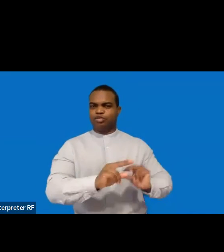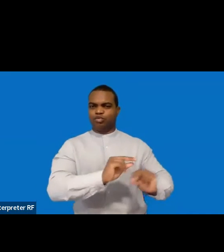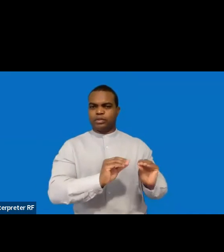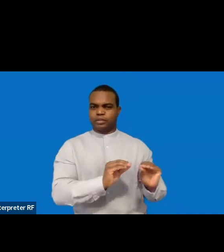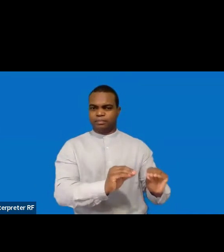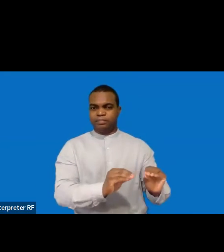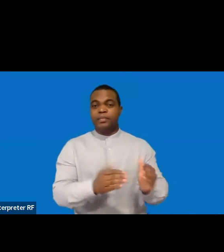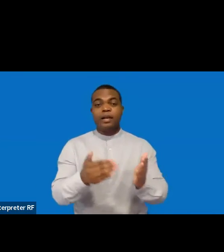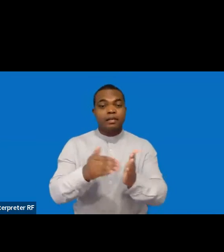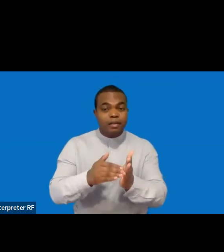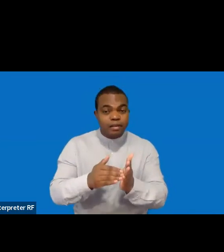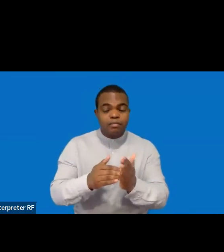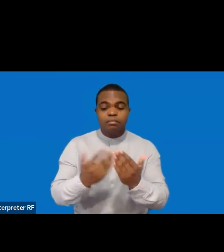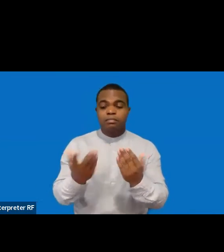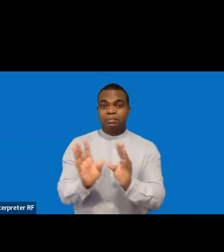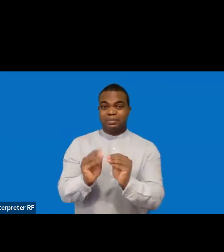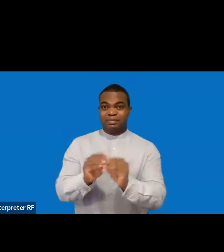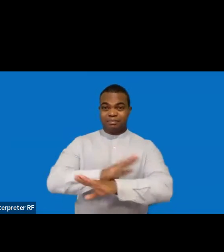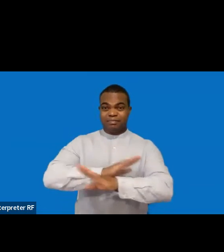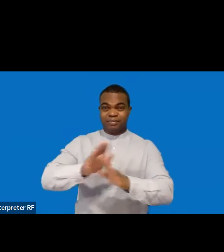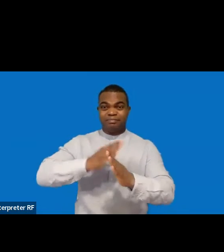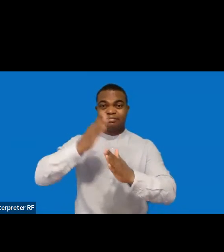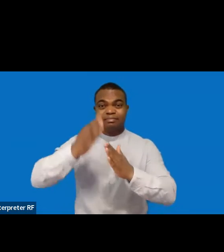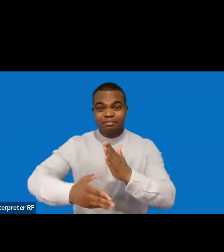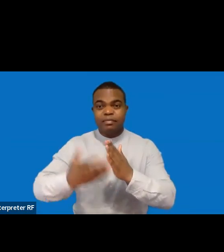So, when we close the meeting, please take a few minutes.